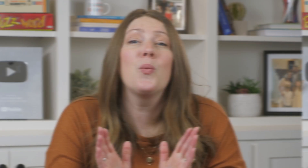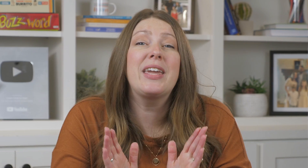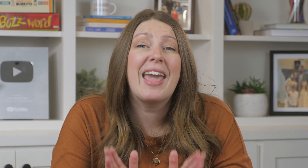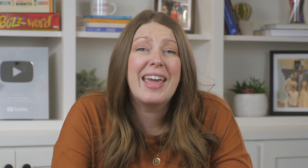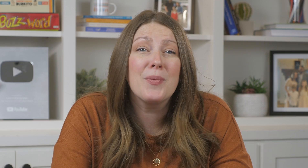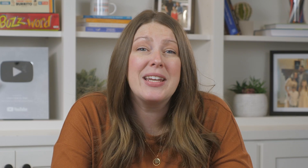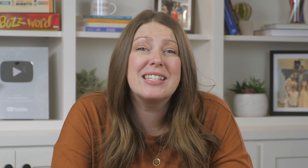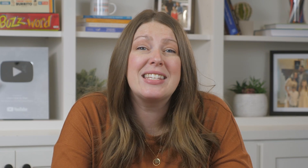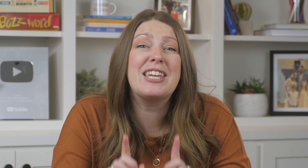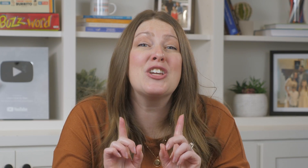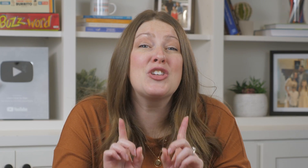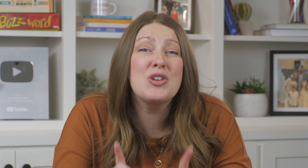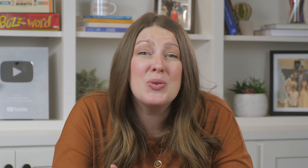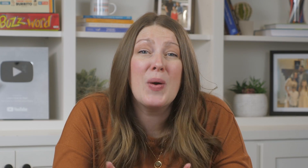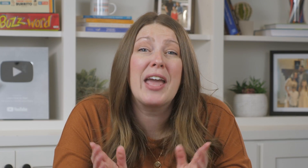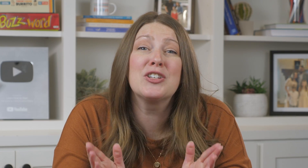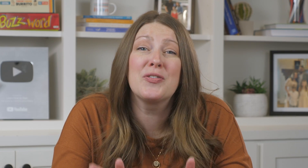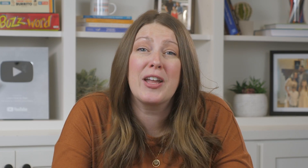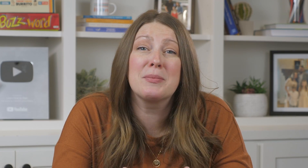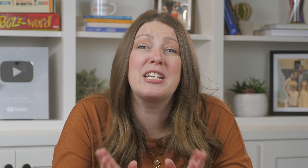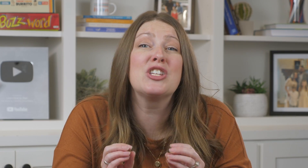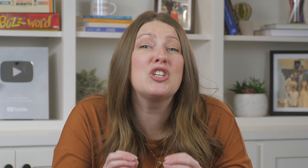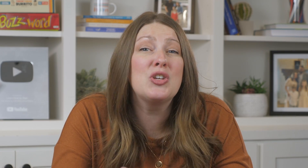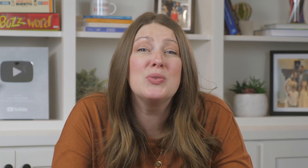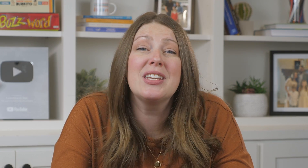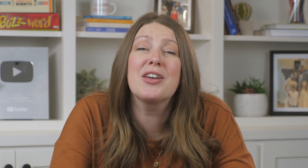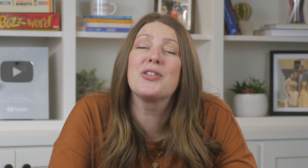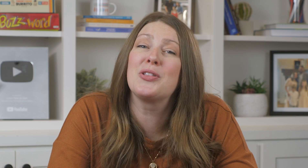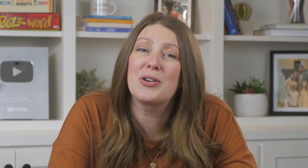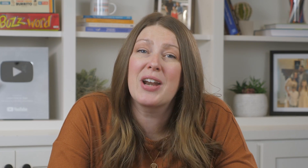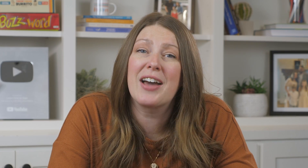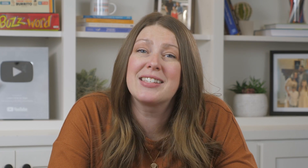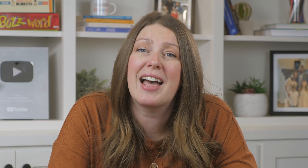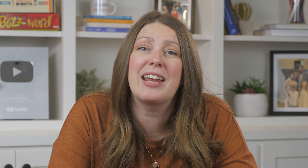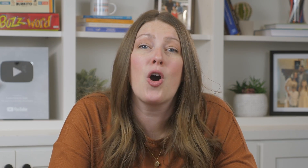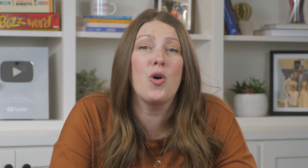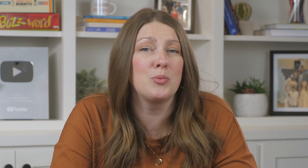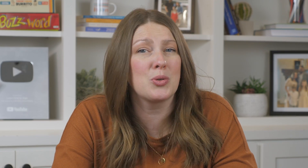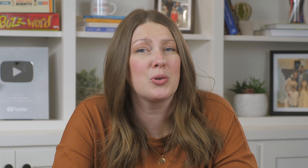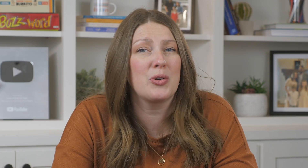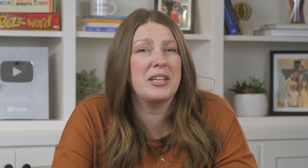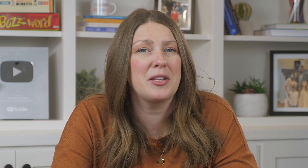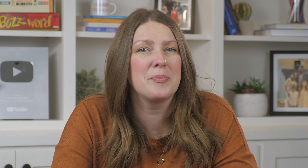We can't wait to see you and your families using the Learn How to Sign homeschool curriculum.